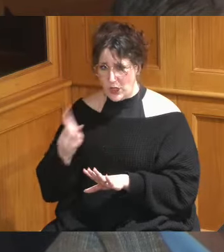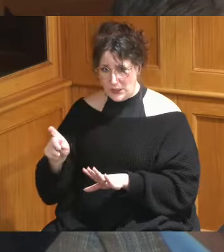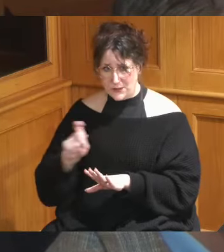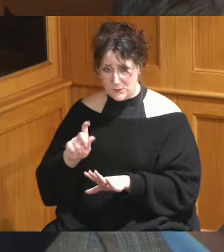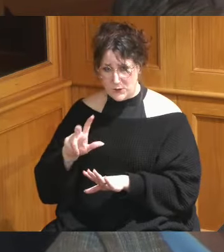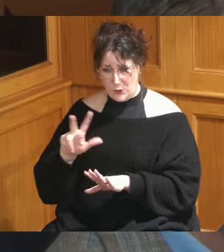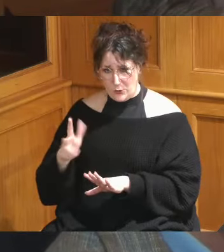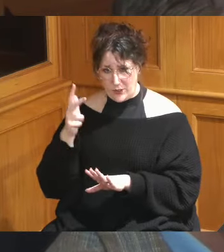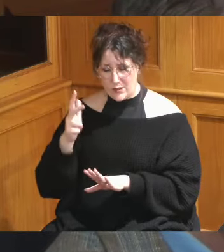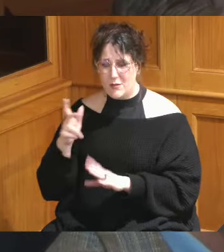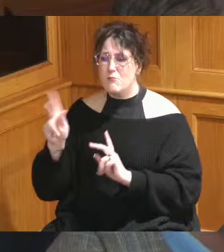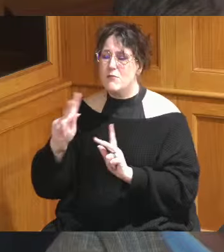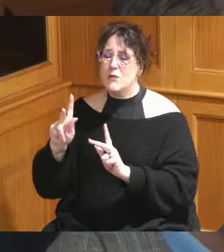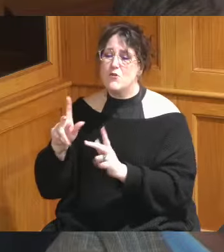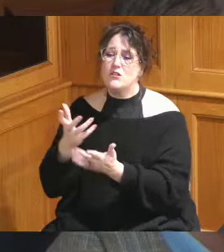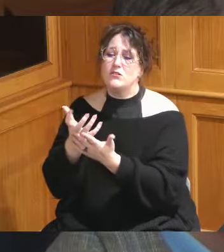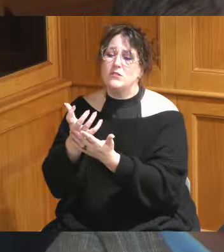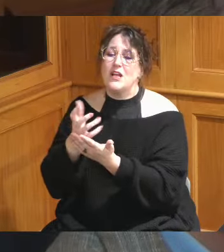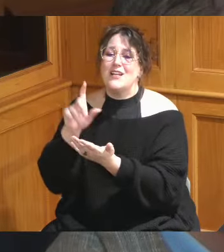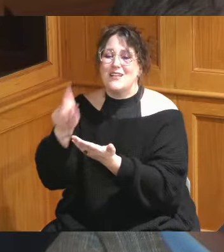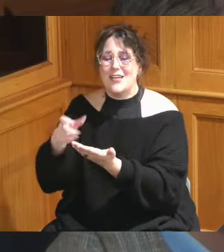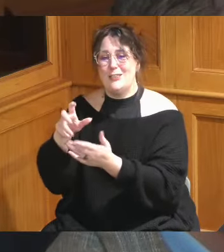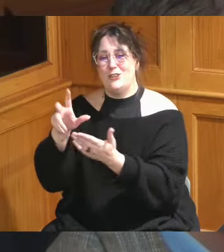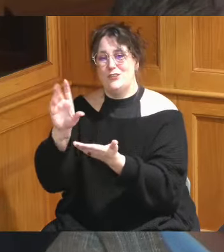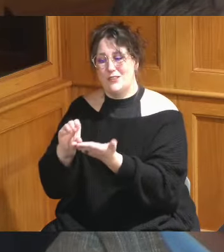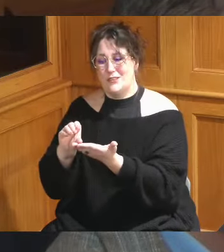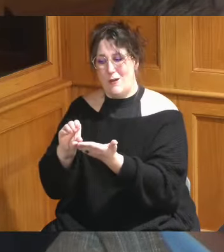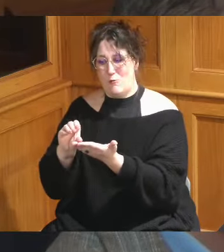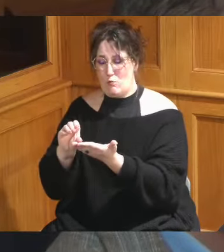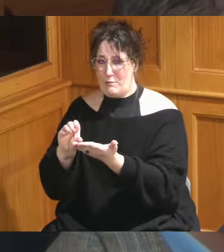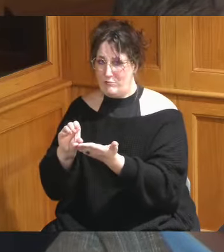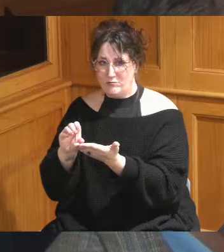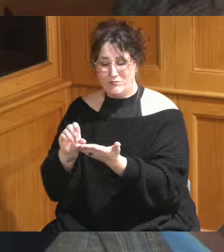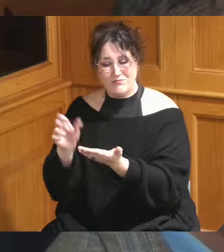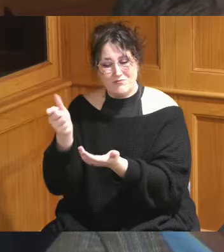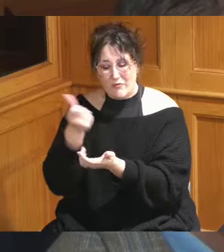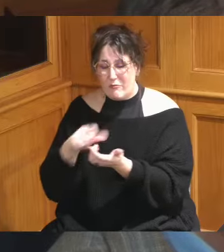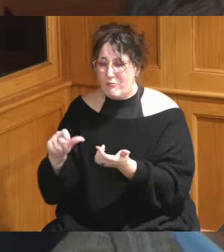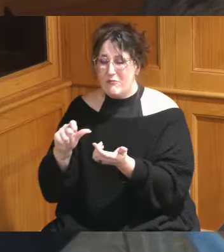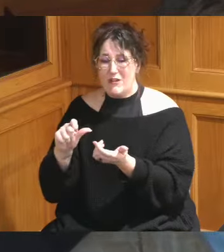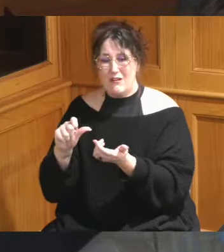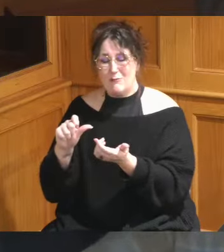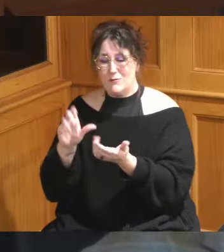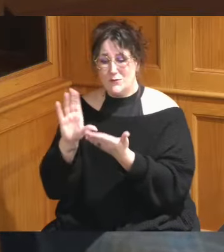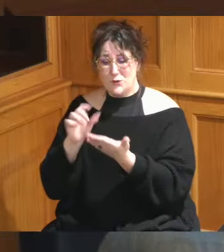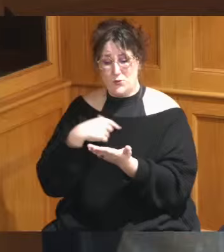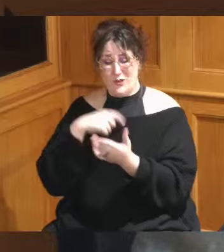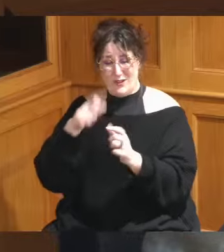are looking for discounts. So, as a county, any discount we can pass on. And that's what the bus